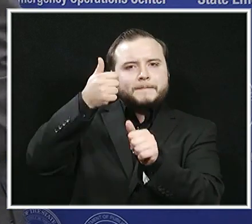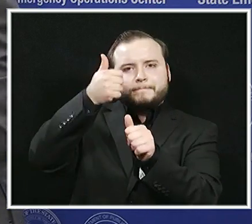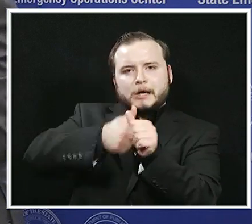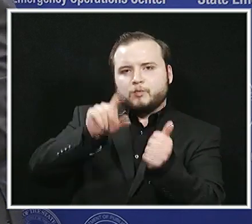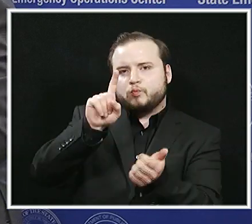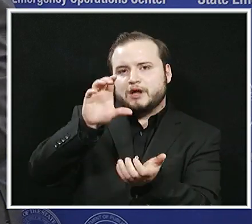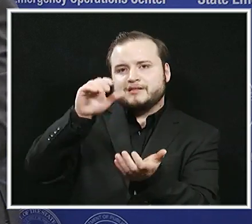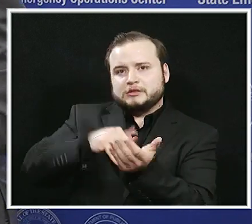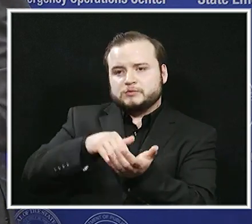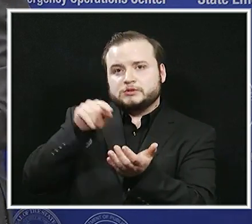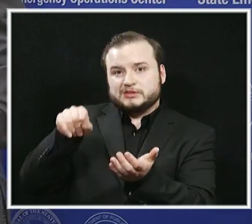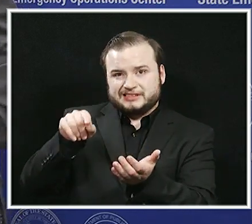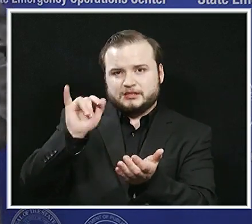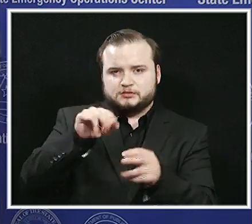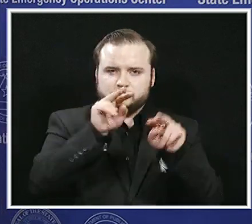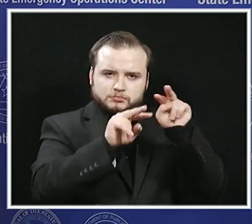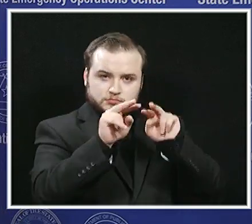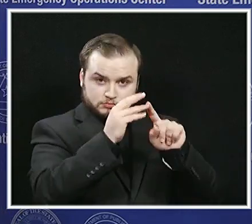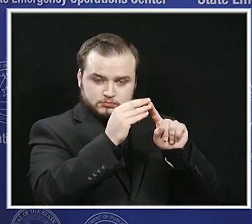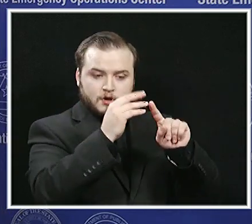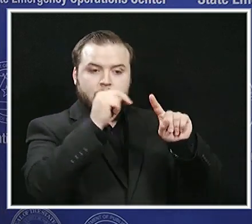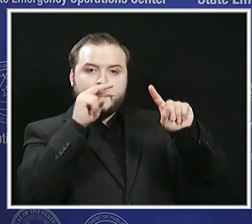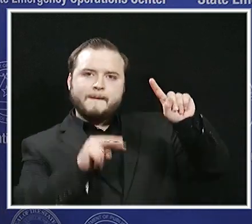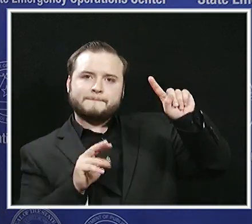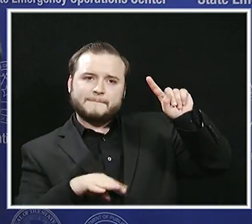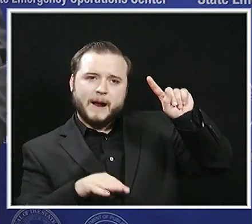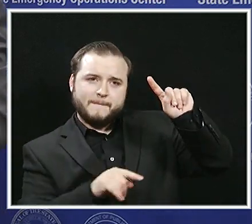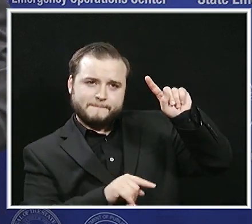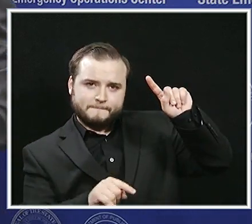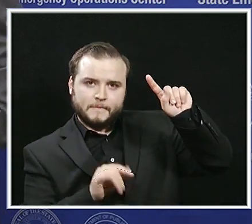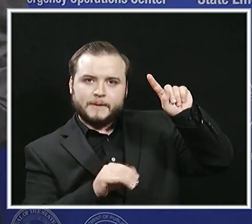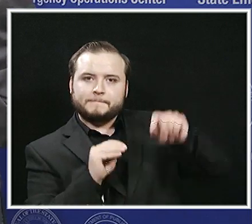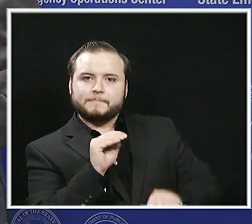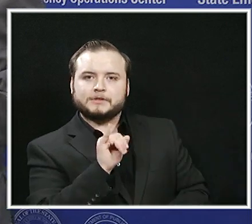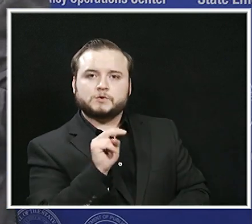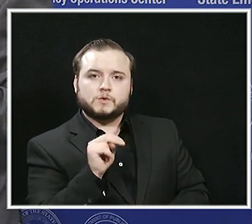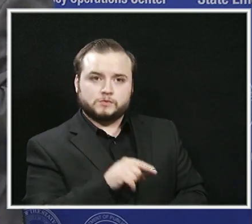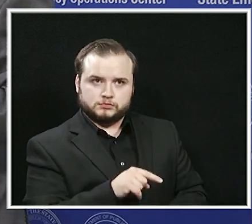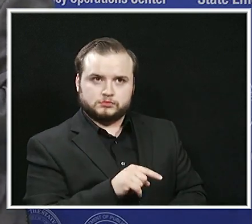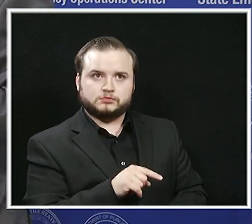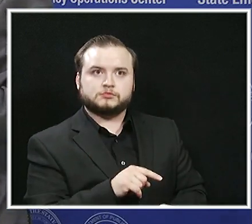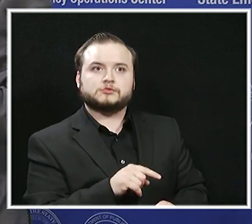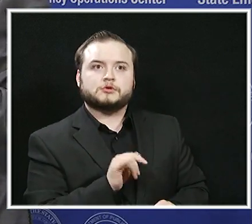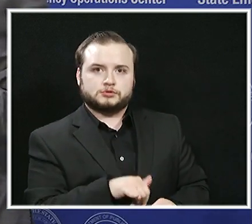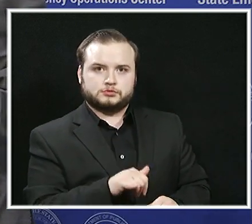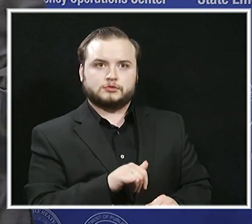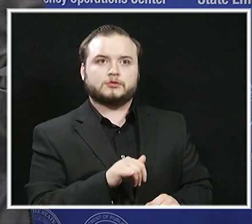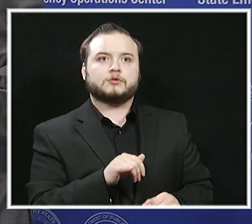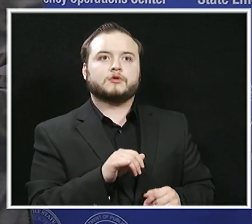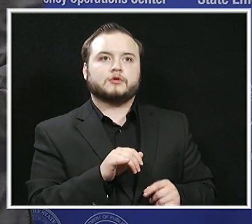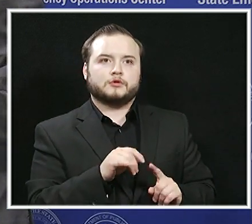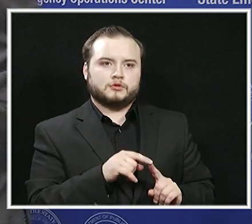100 cases and these are cases per 100,000 once you got to 100. We were in the lower end but kind of towards the middle of pack.